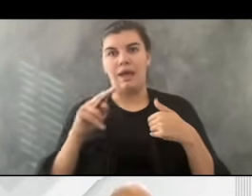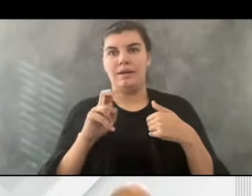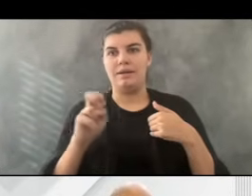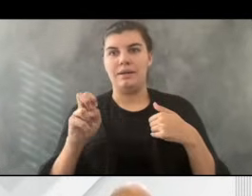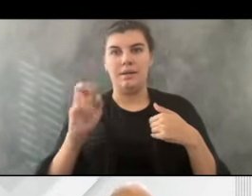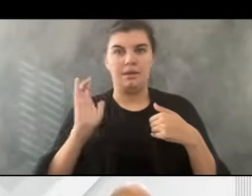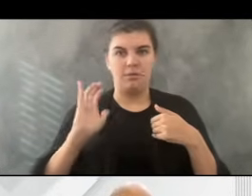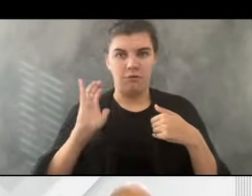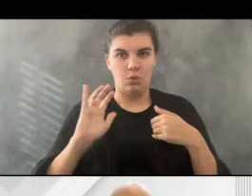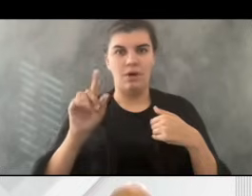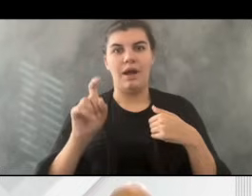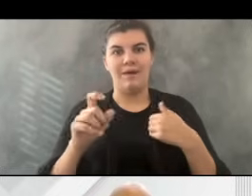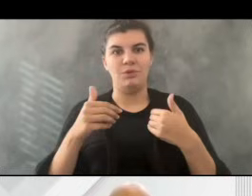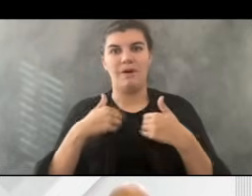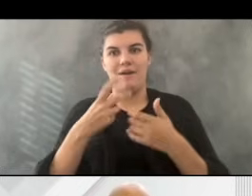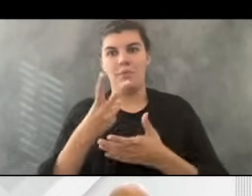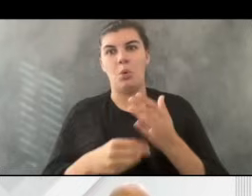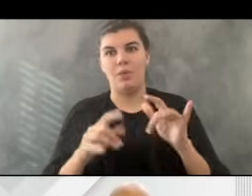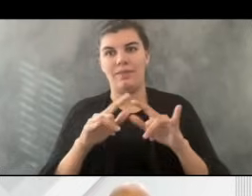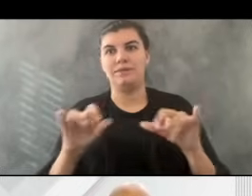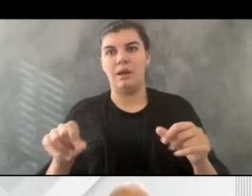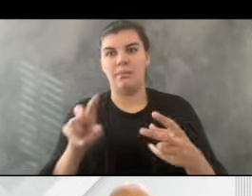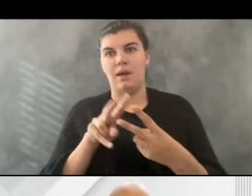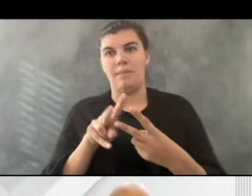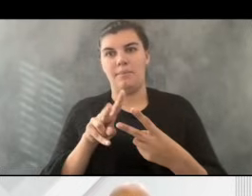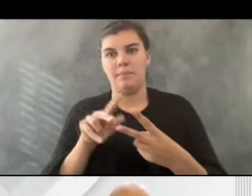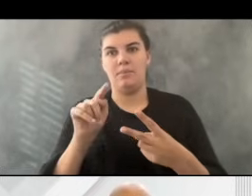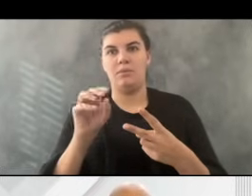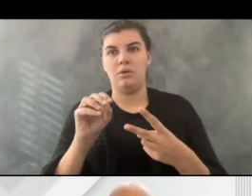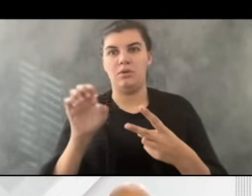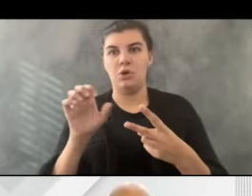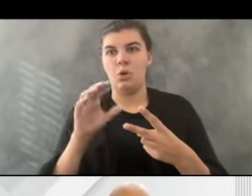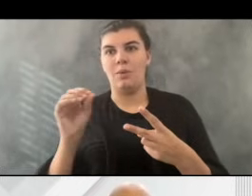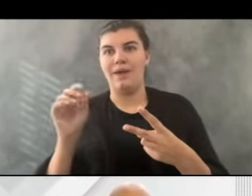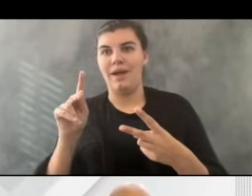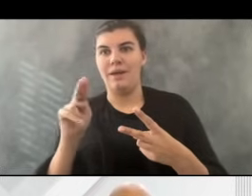clearance. I just want to say that. So toe clearance is the space under an element